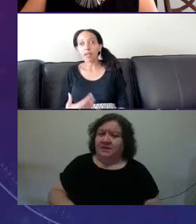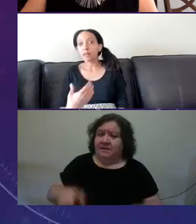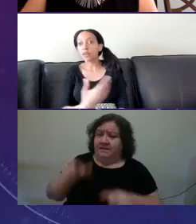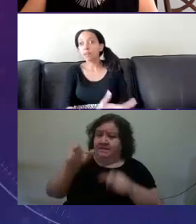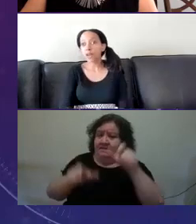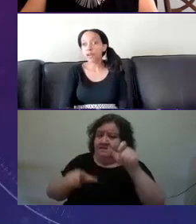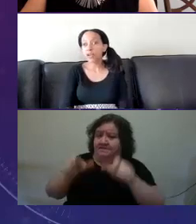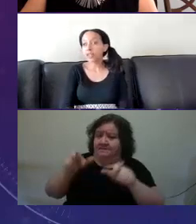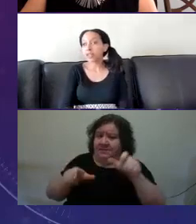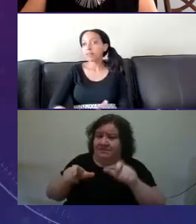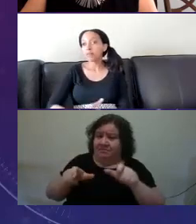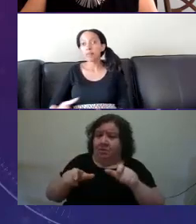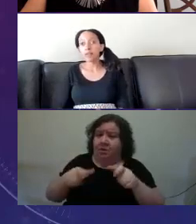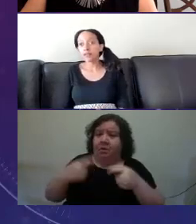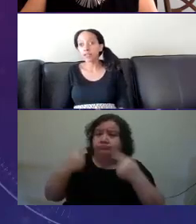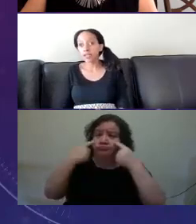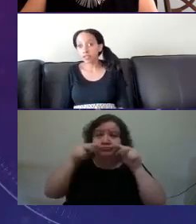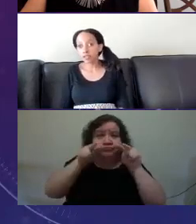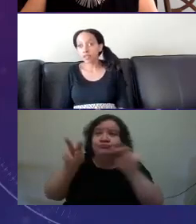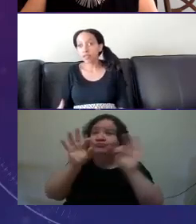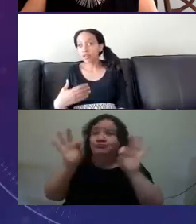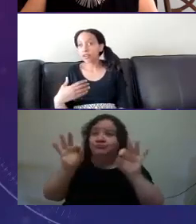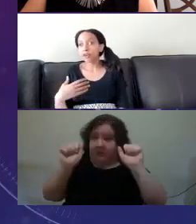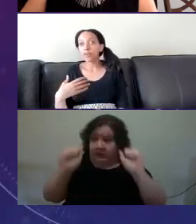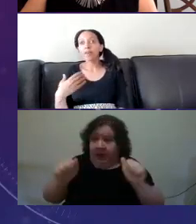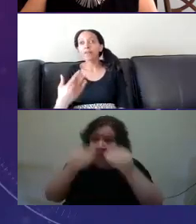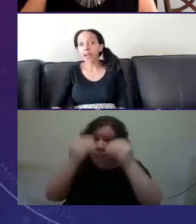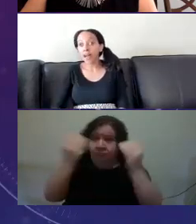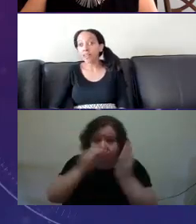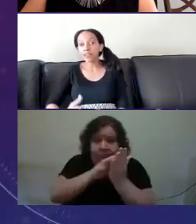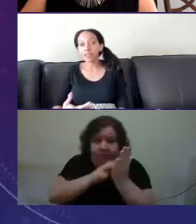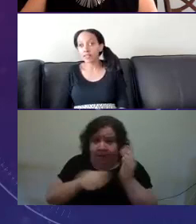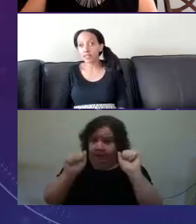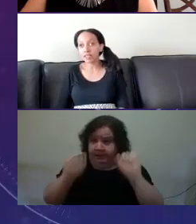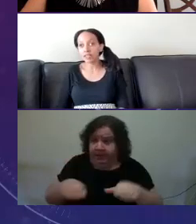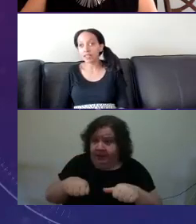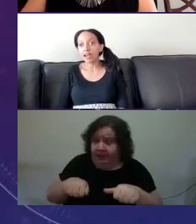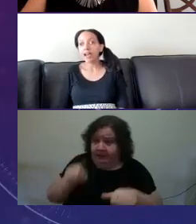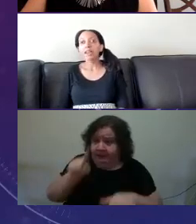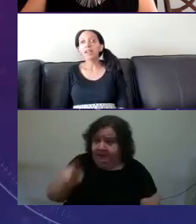you're a parent mean you're their teacher or a friend or assistant then it